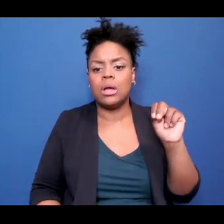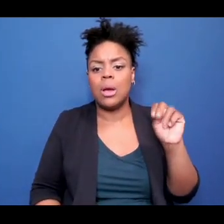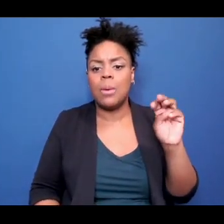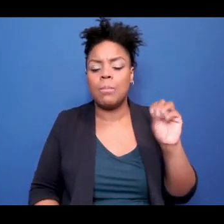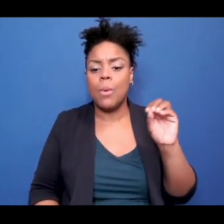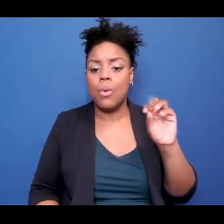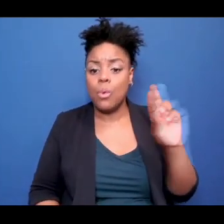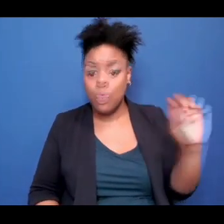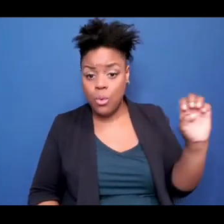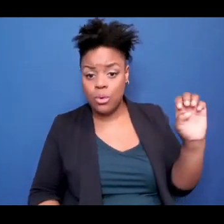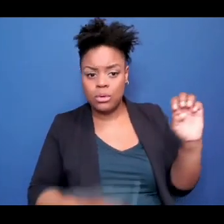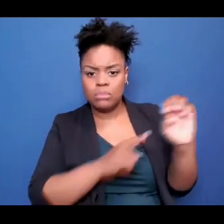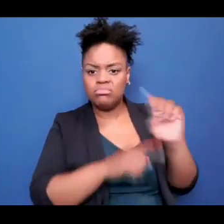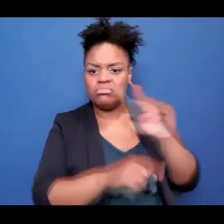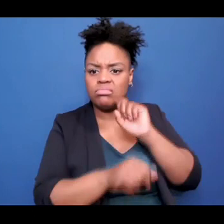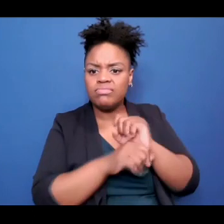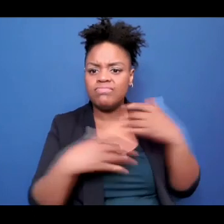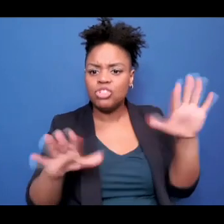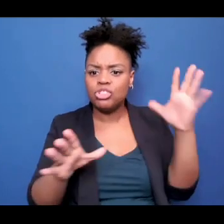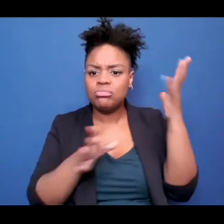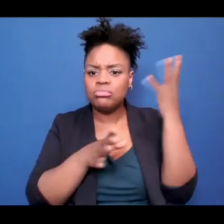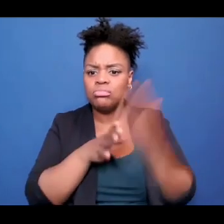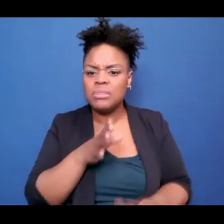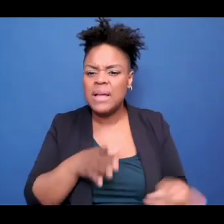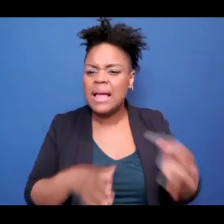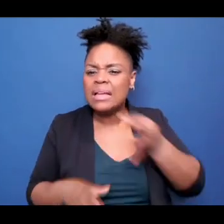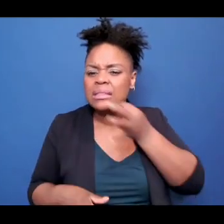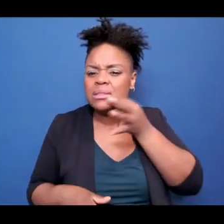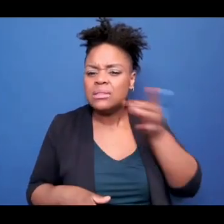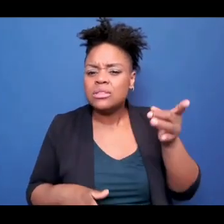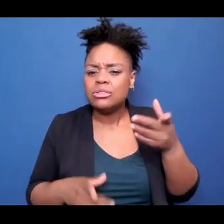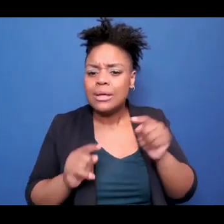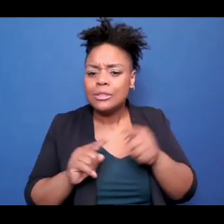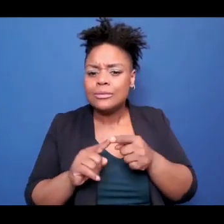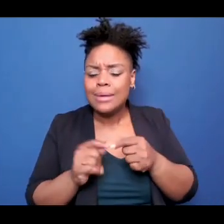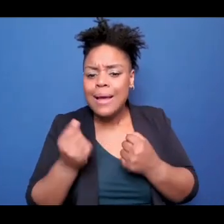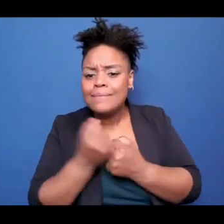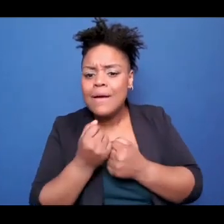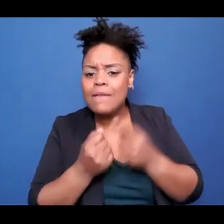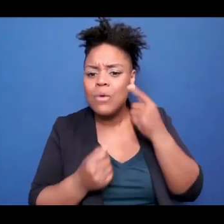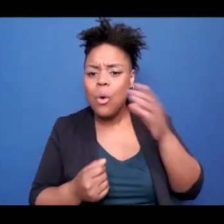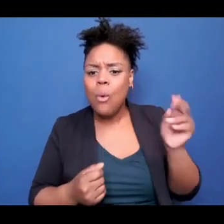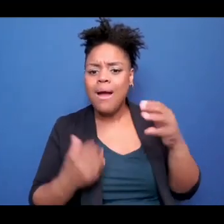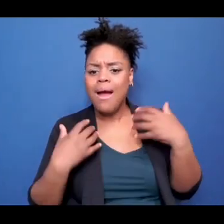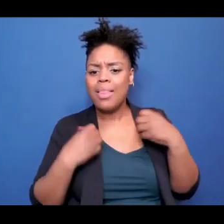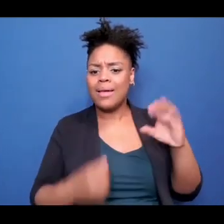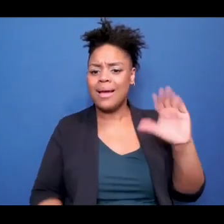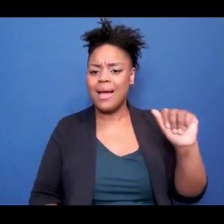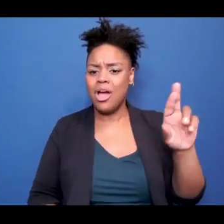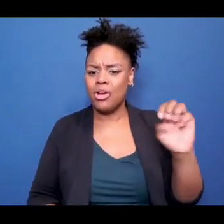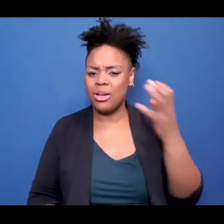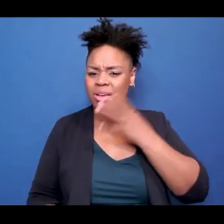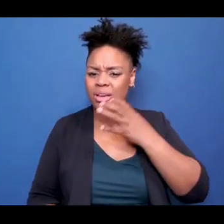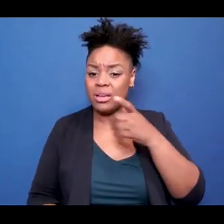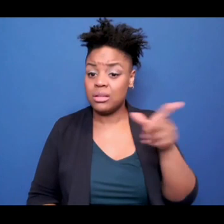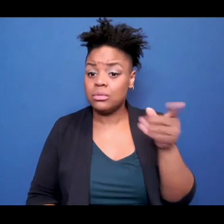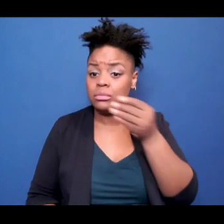AND PHYSICIAN WHO DIED DESPITE HER EXPERTISE AS A DOCTOR AND HER ABILITY TO ADVOCATE FOR HER HEALTHCARE, AS R0R9D HERE BY THE NEW YORK TIMES -- REPORTED HERE